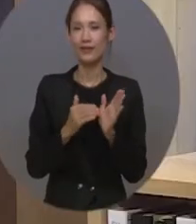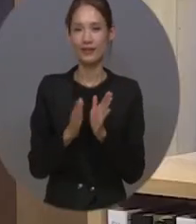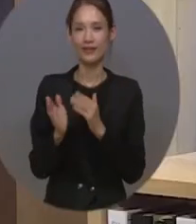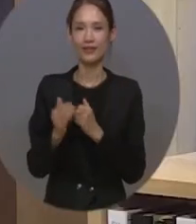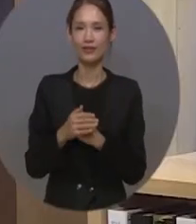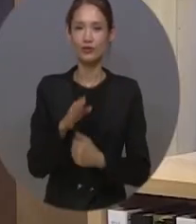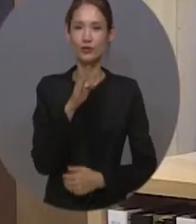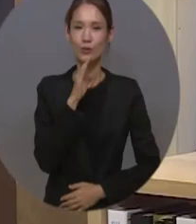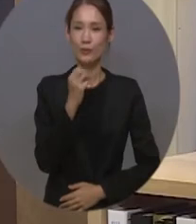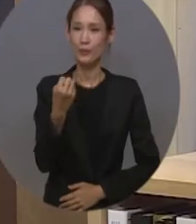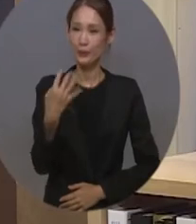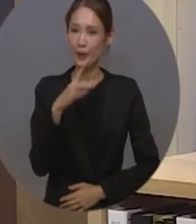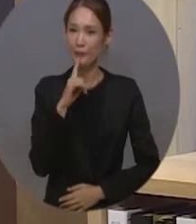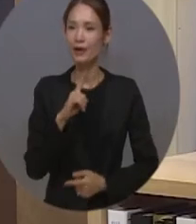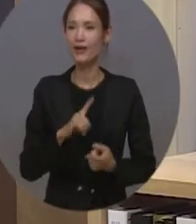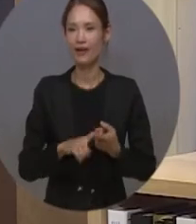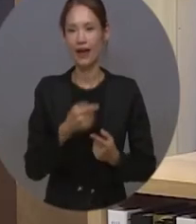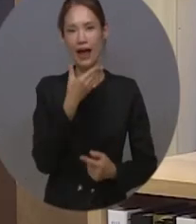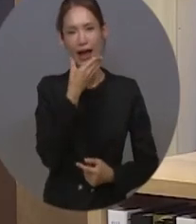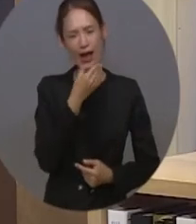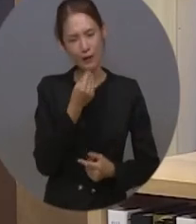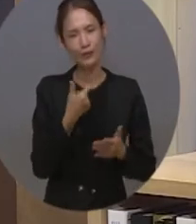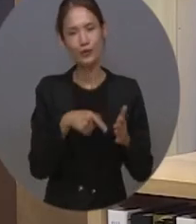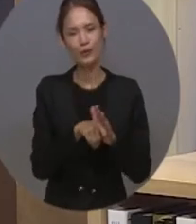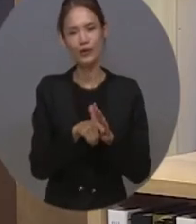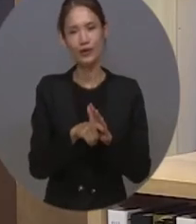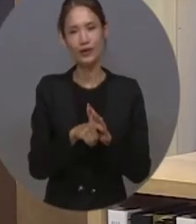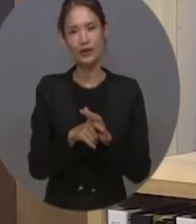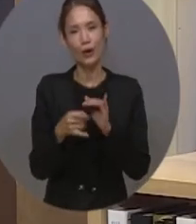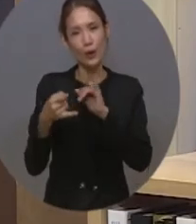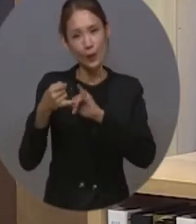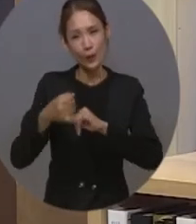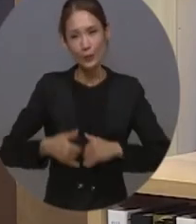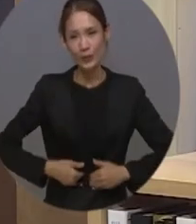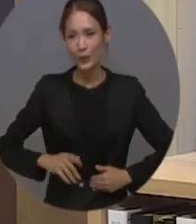Like you said, health is a must to be happy